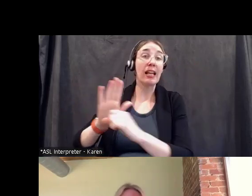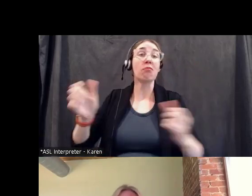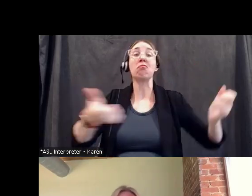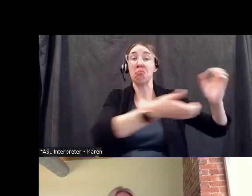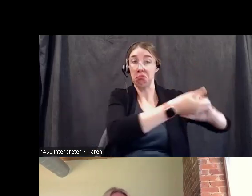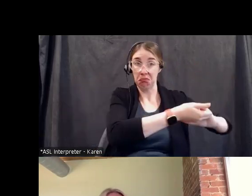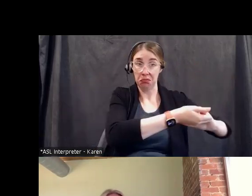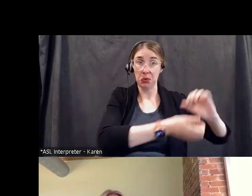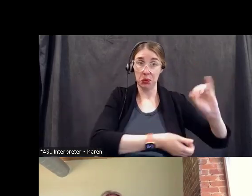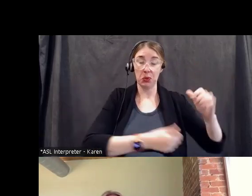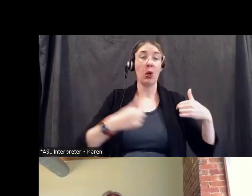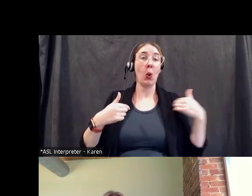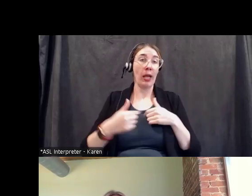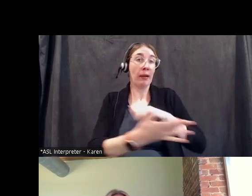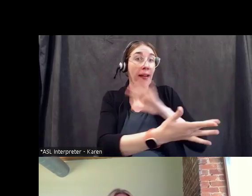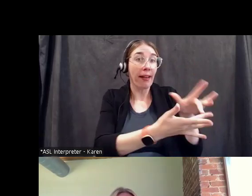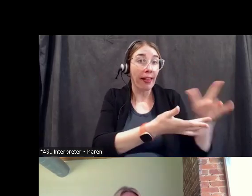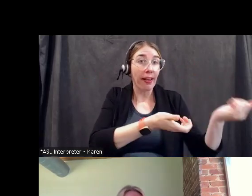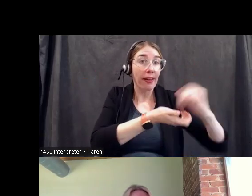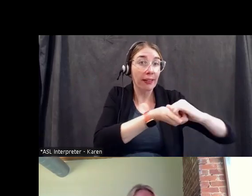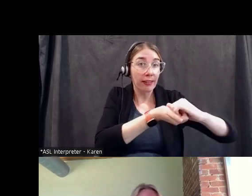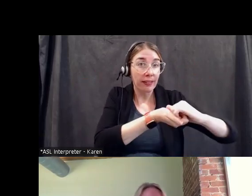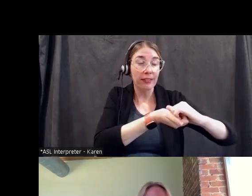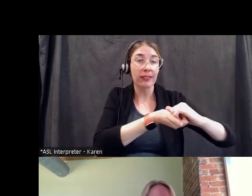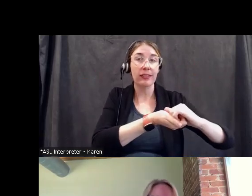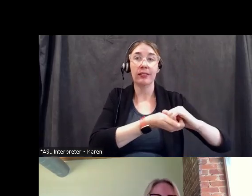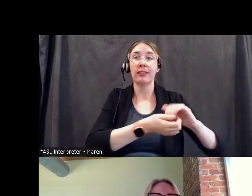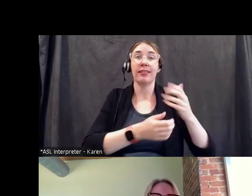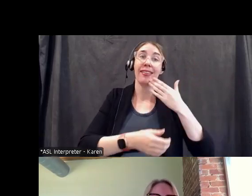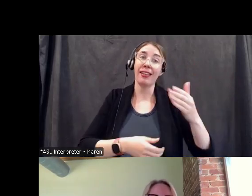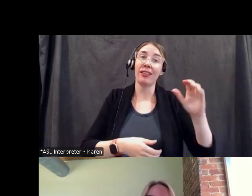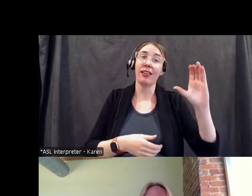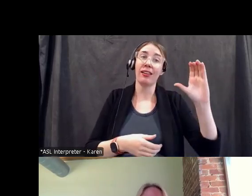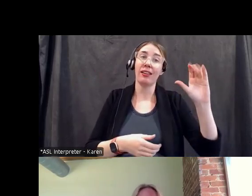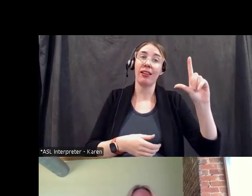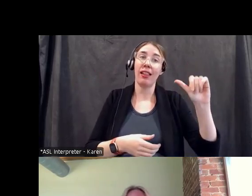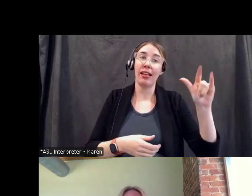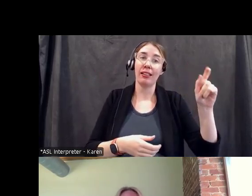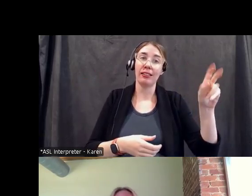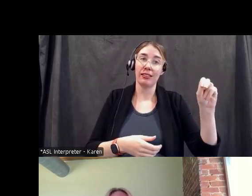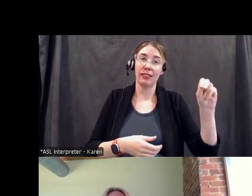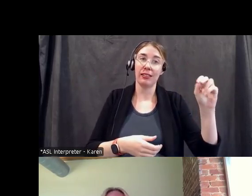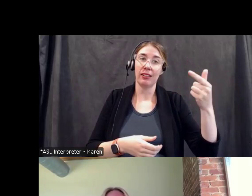We were able to stalk with Clayton Duffey in Arizona, he put us in touch and now we partner